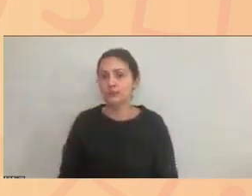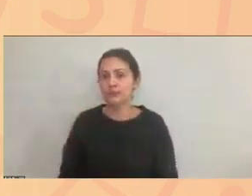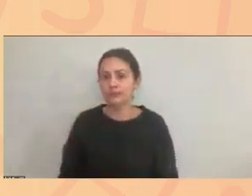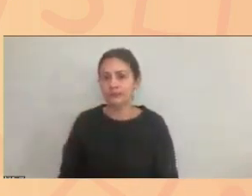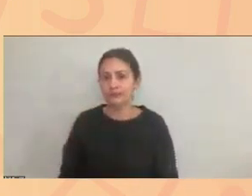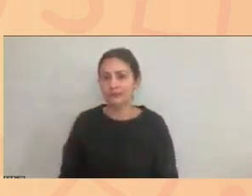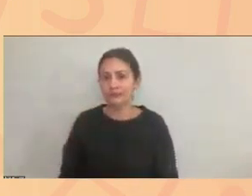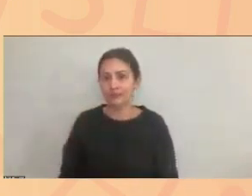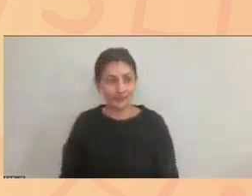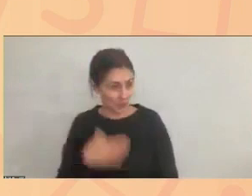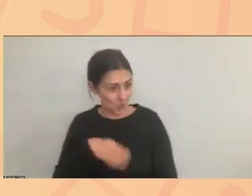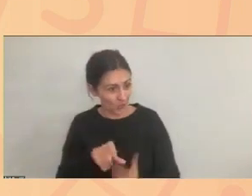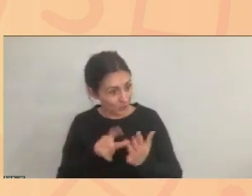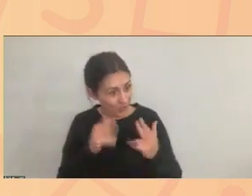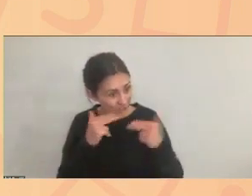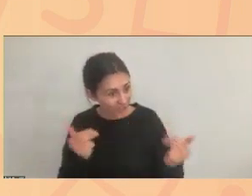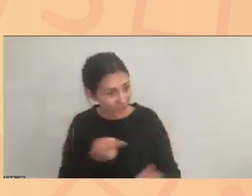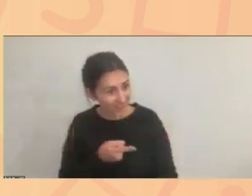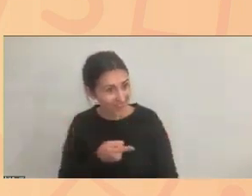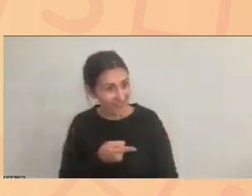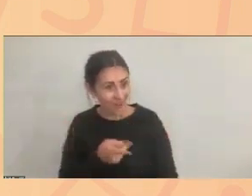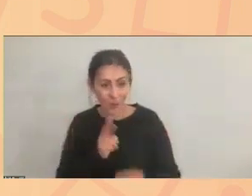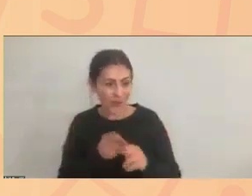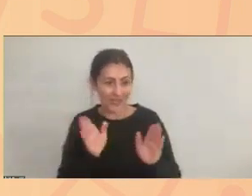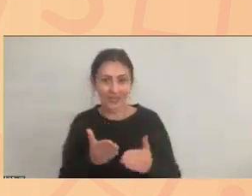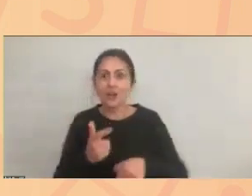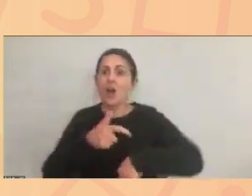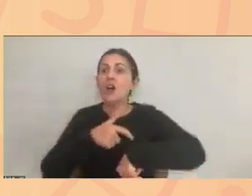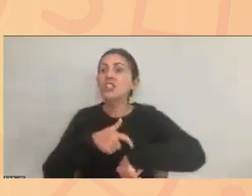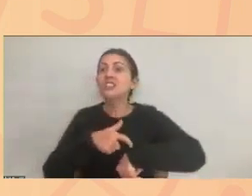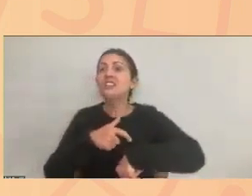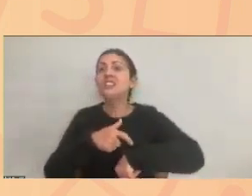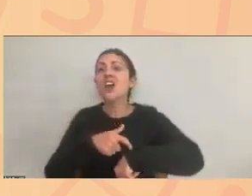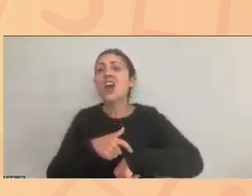Let's sing for them. I just went a little short on time so we won't teach line by line,